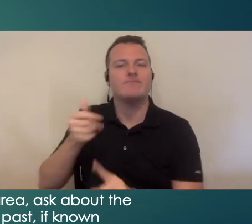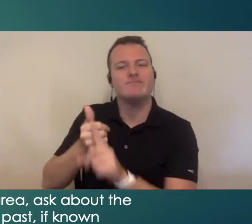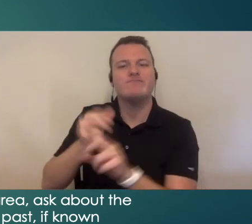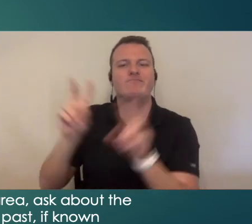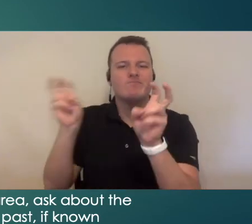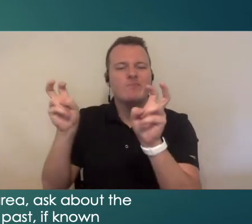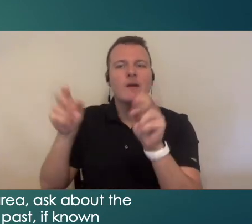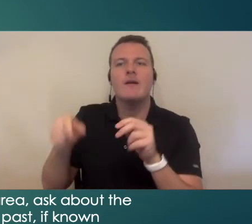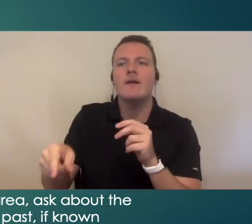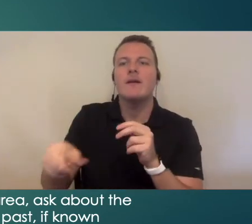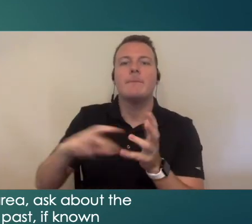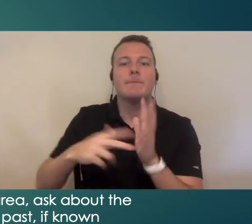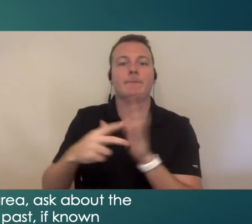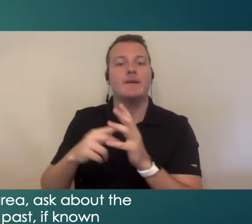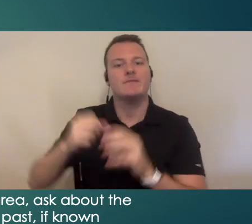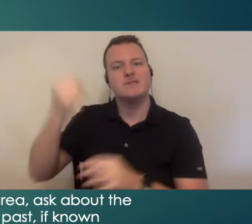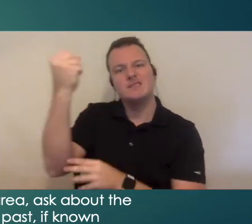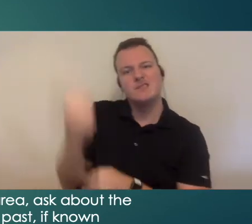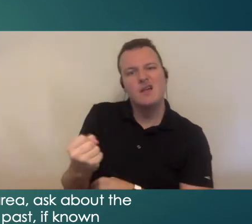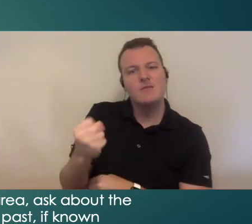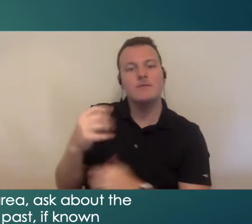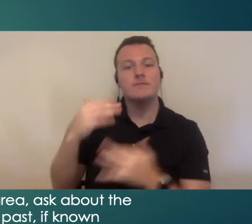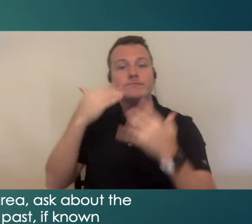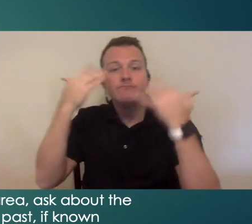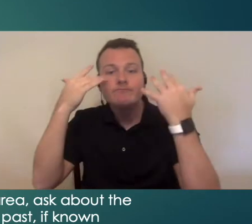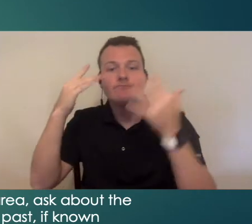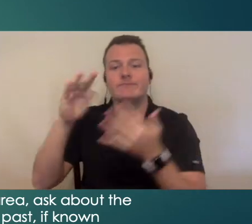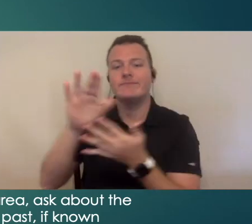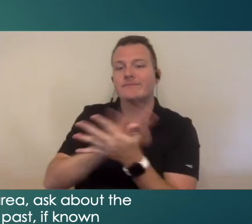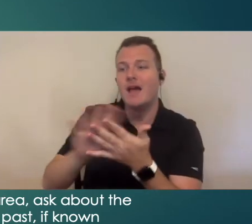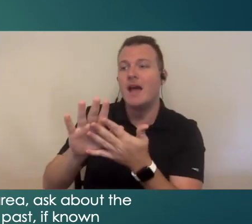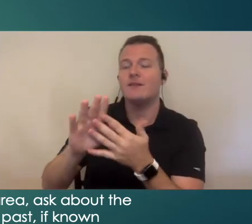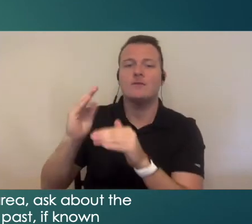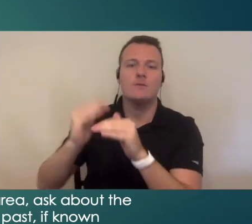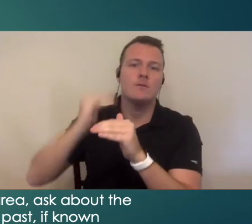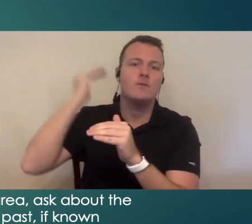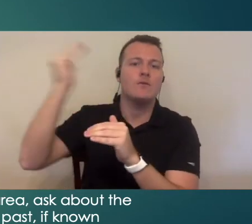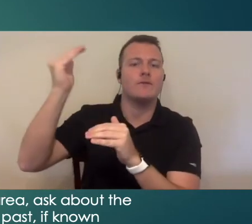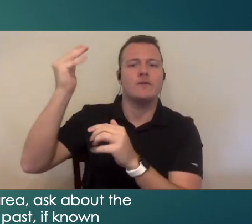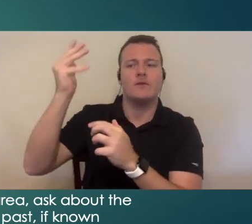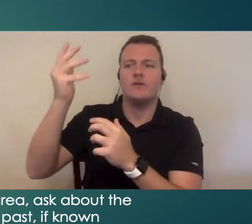hospitality where everyone's kind of overly nice and accommodating. So an